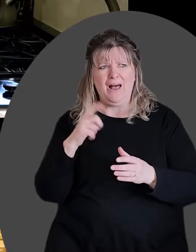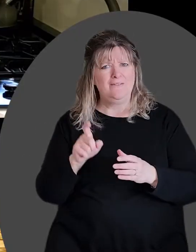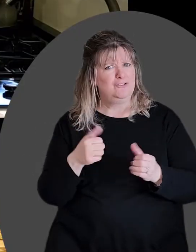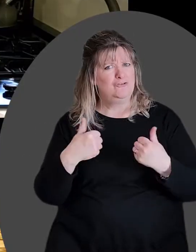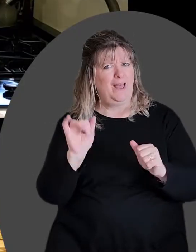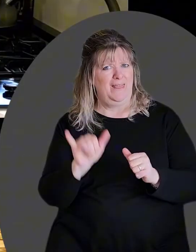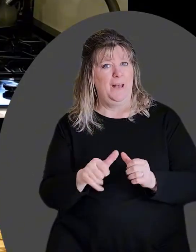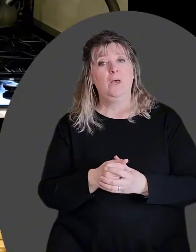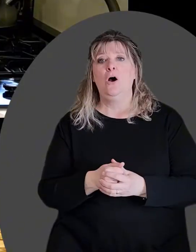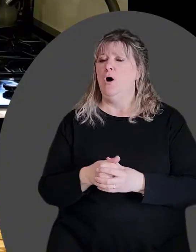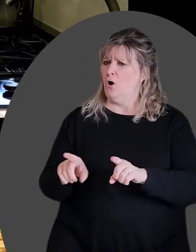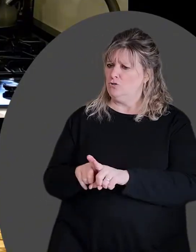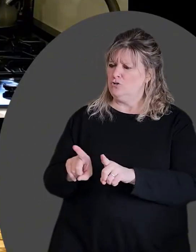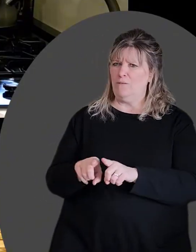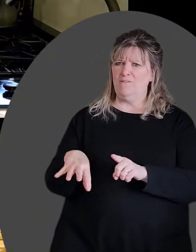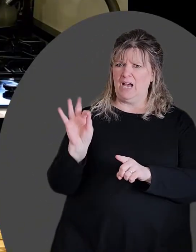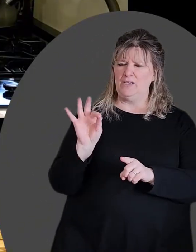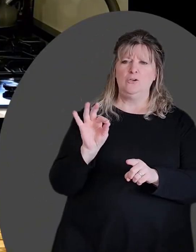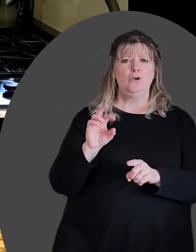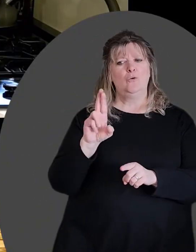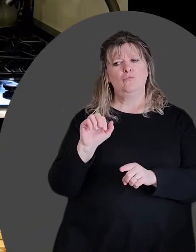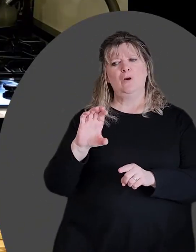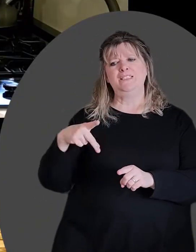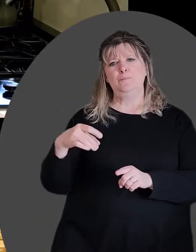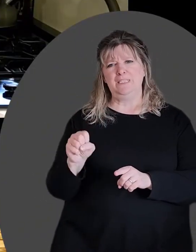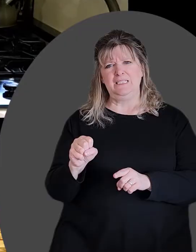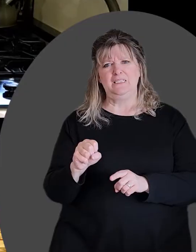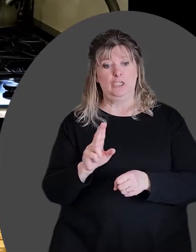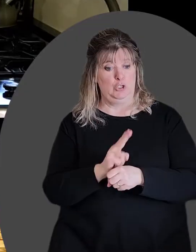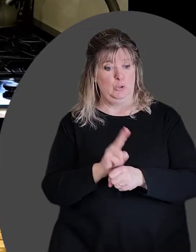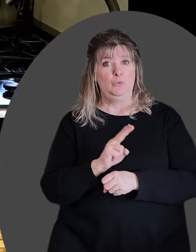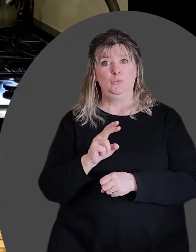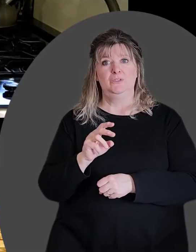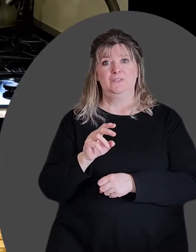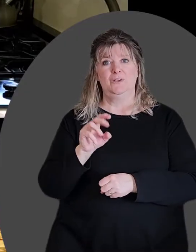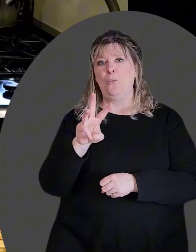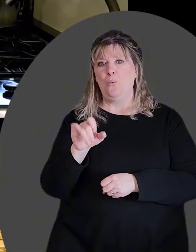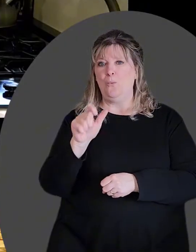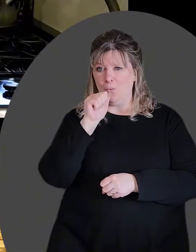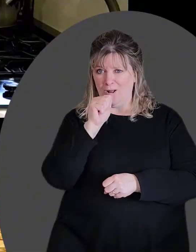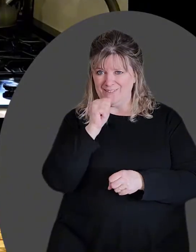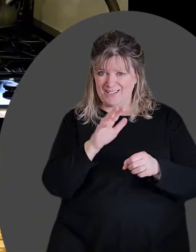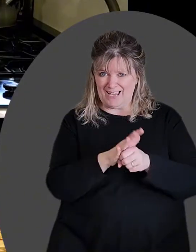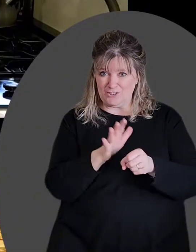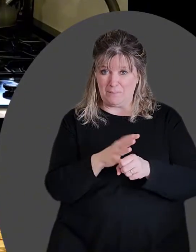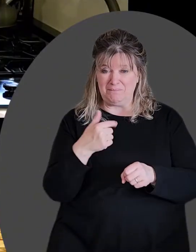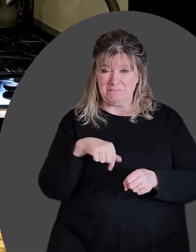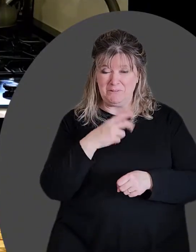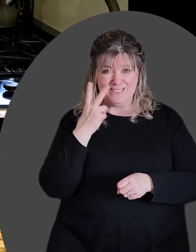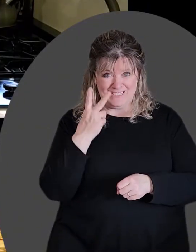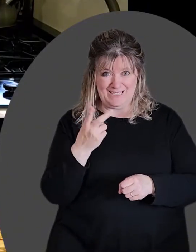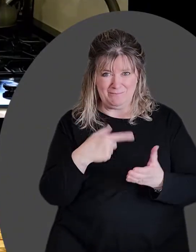and I'm gonna have to find some recipes that use walnut ketchup and we'll see what it tastes like